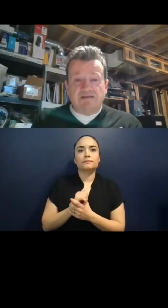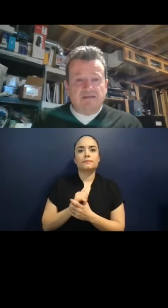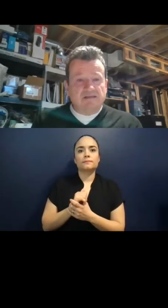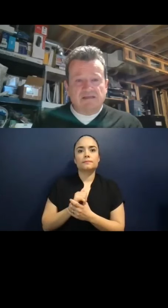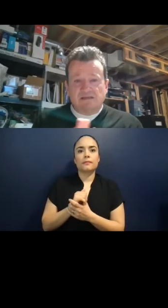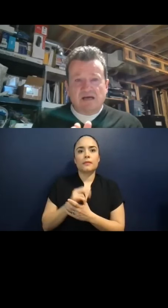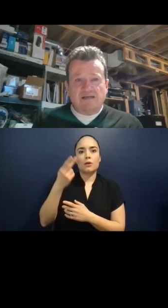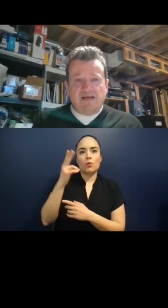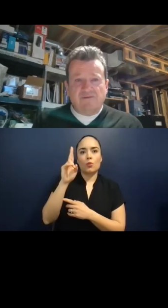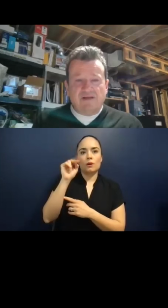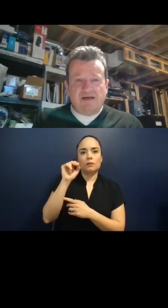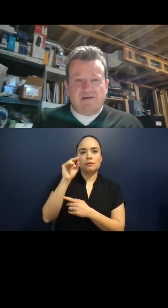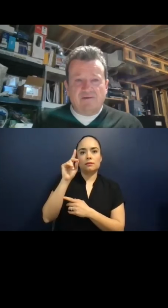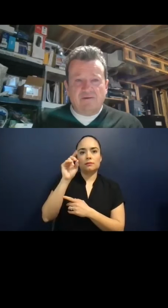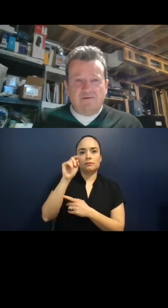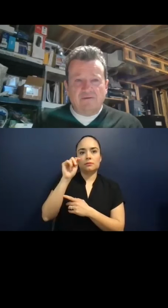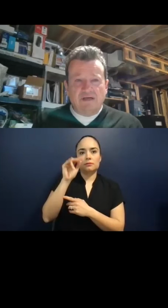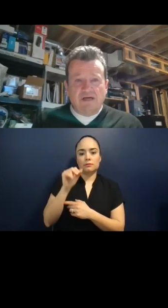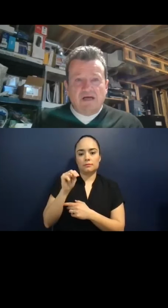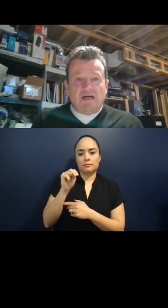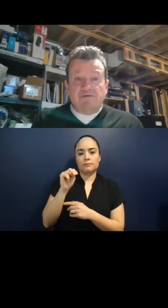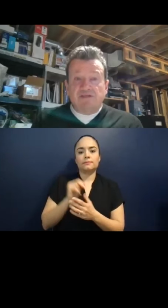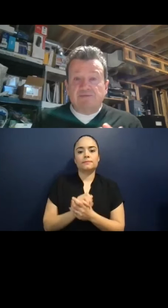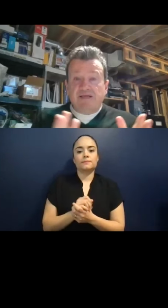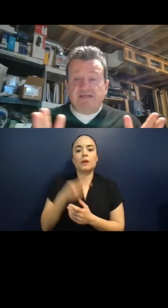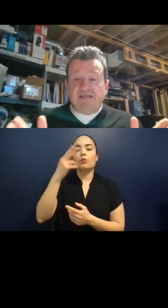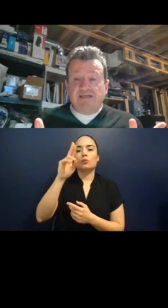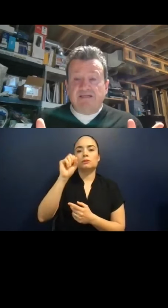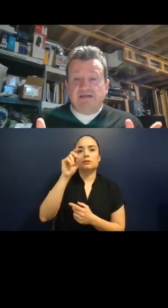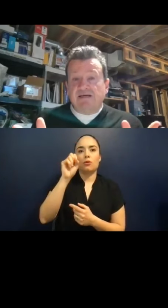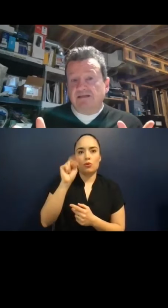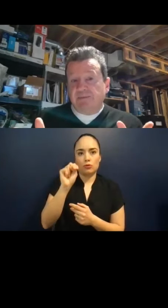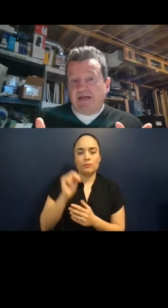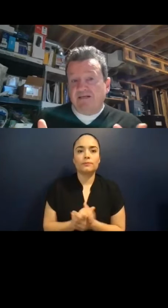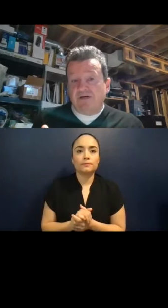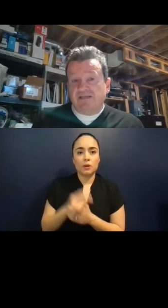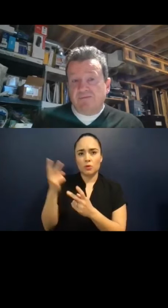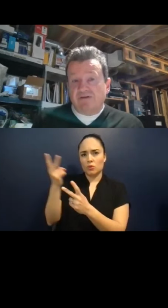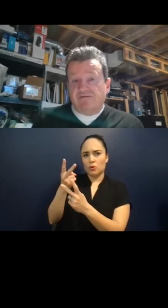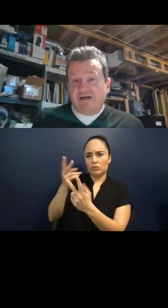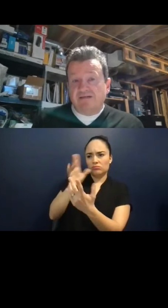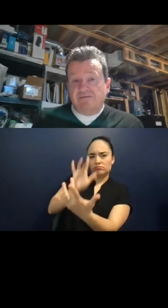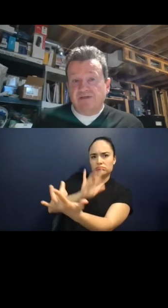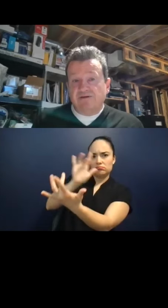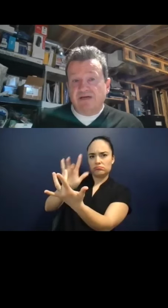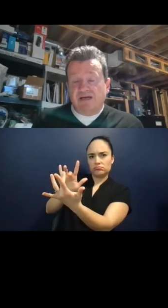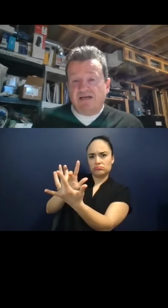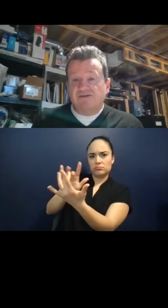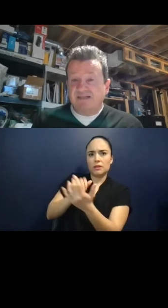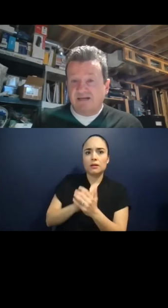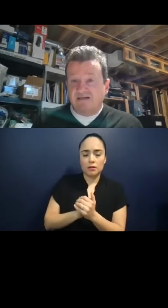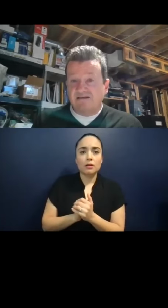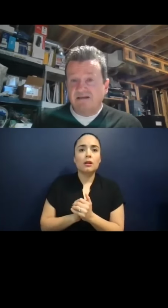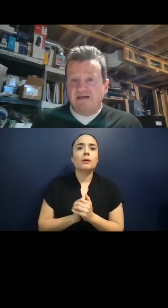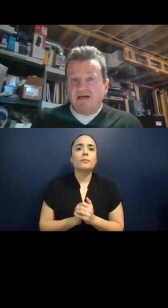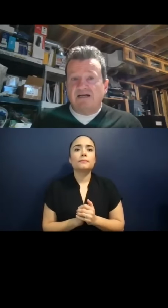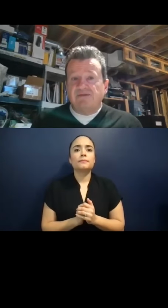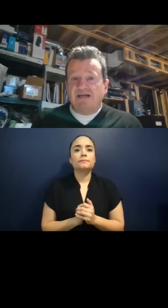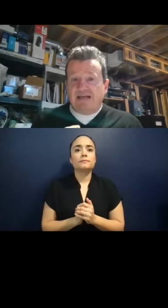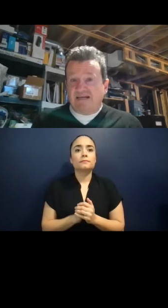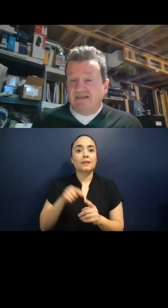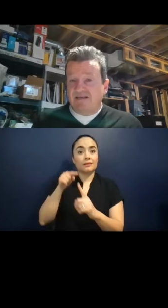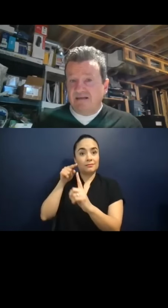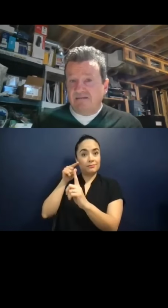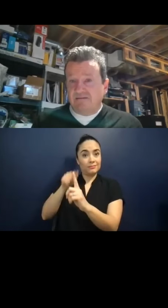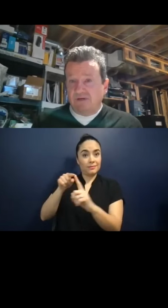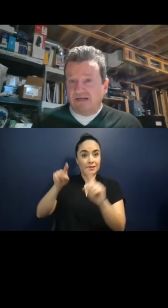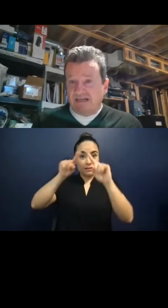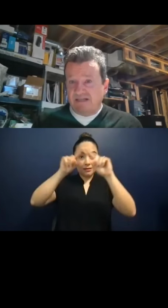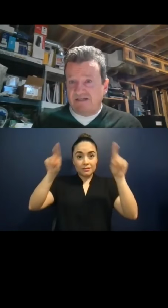CILT or Brittany Hudson between contact .